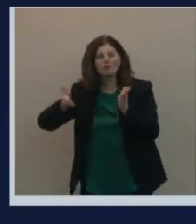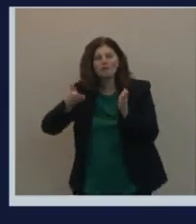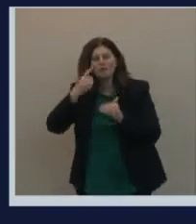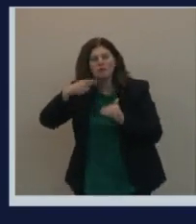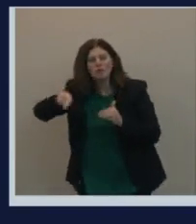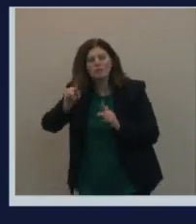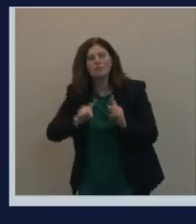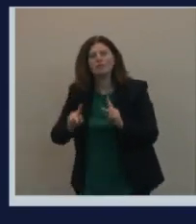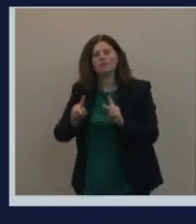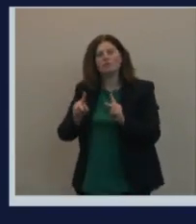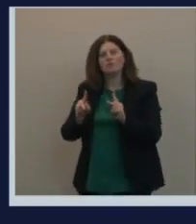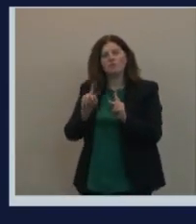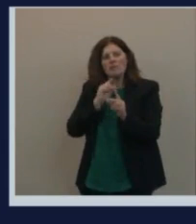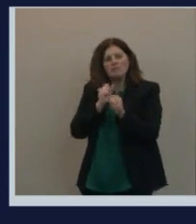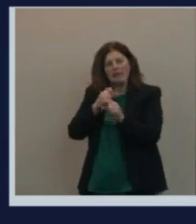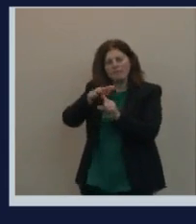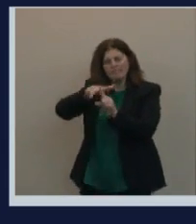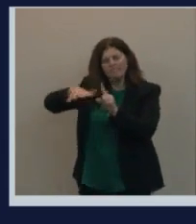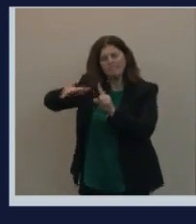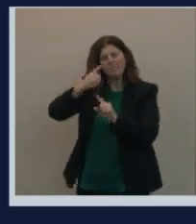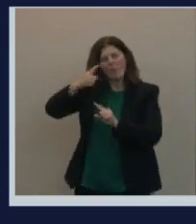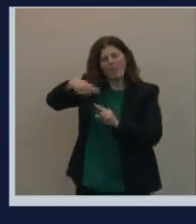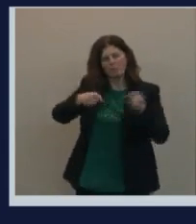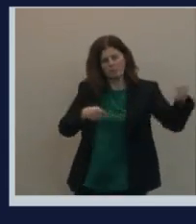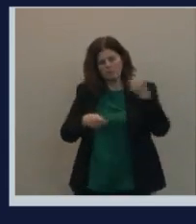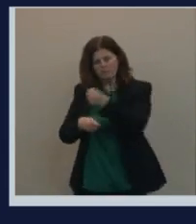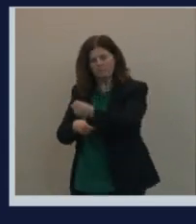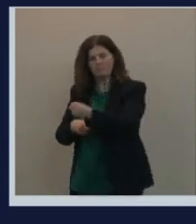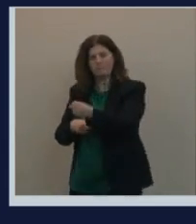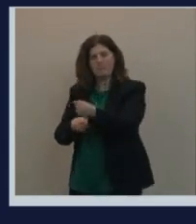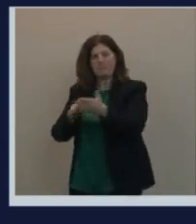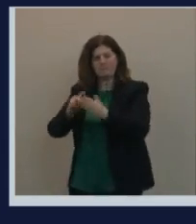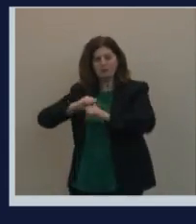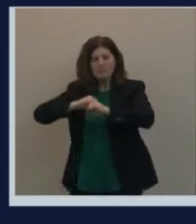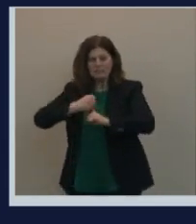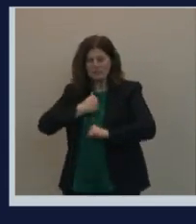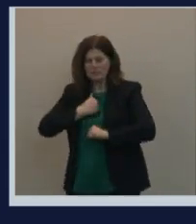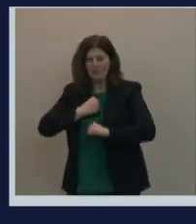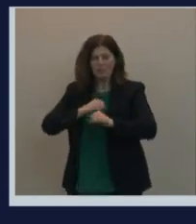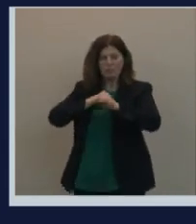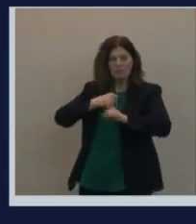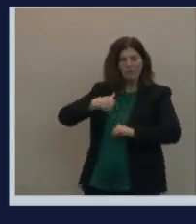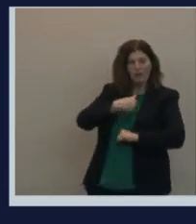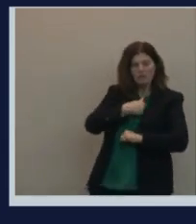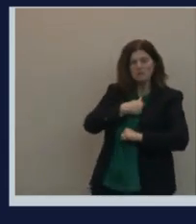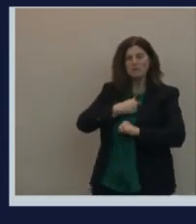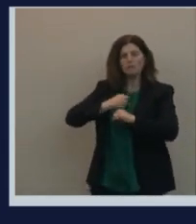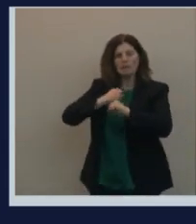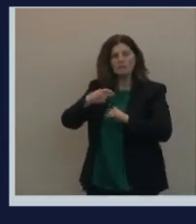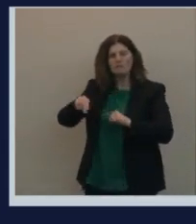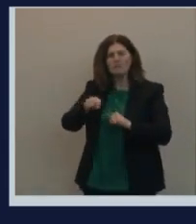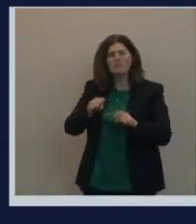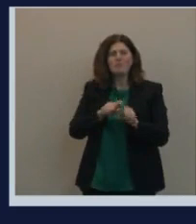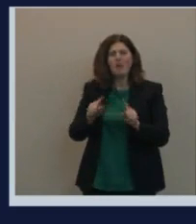AND YOU CAN SEE HERE THAT WE PROVIDE ROOM AND FOOD. ACTUALLY WHAT IS NOT ON HERE, LAUNDRY SERVICES.